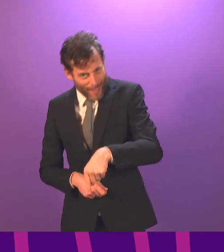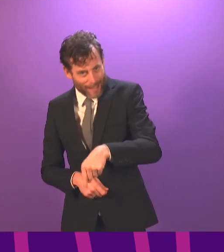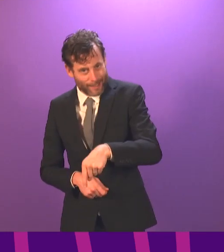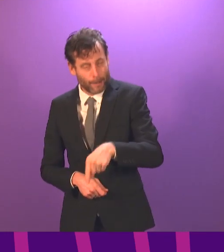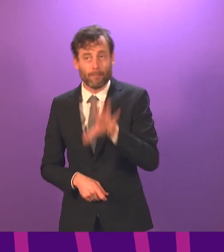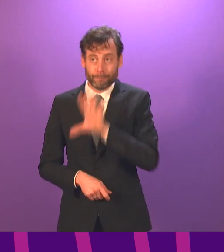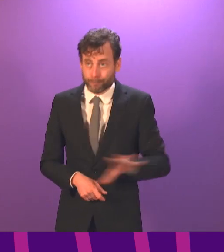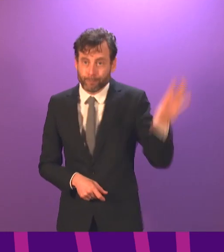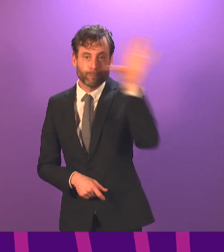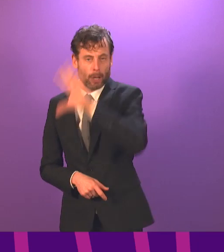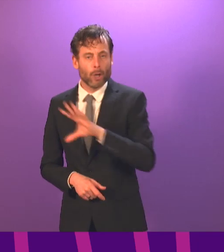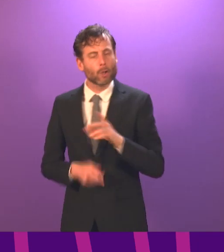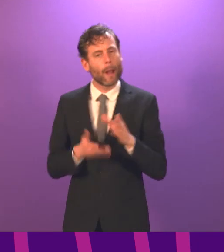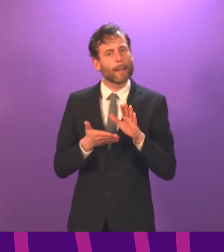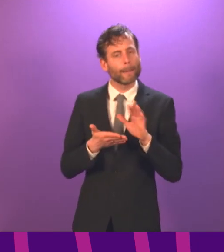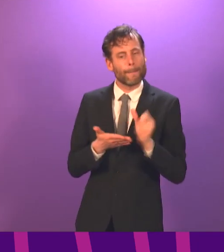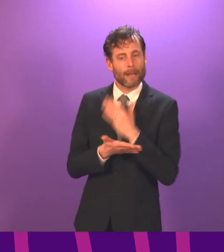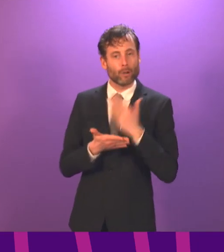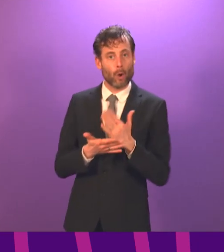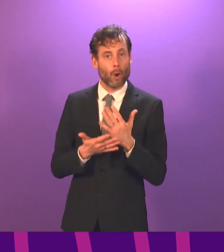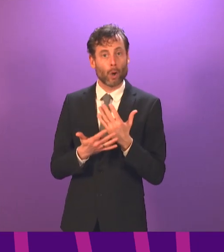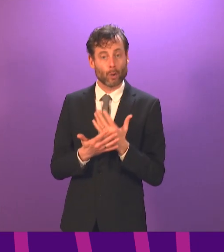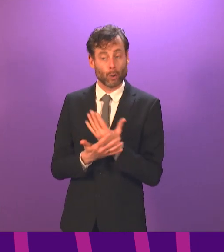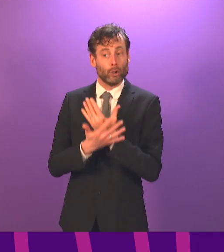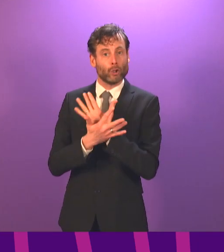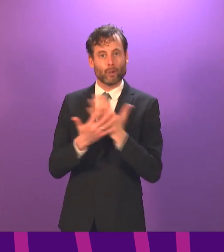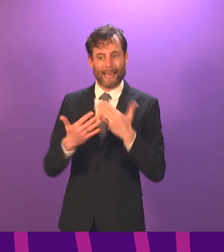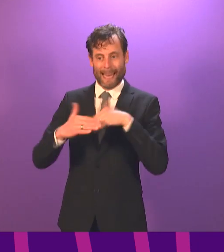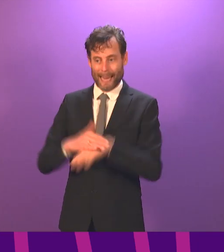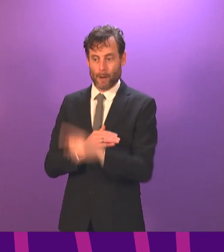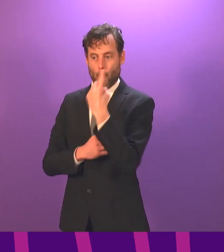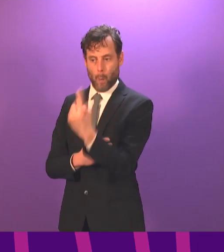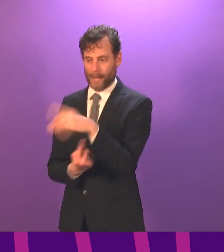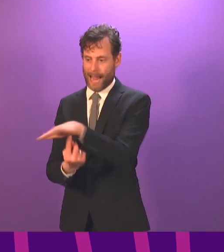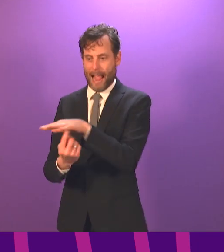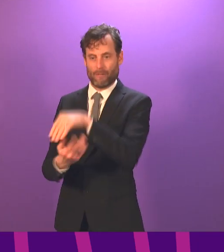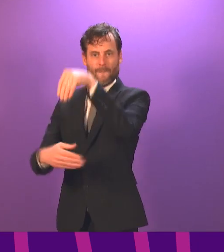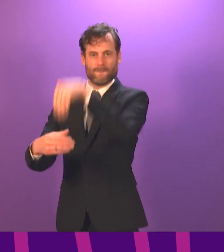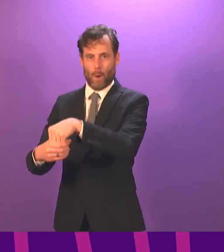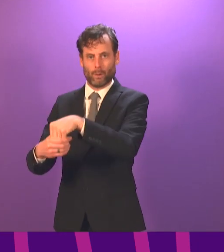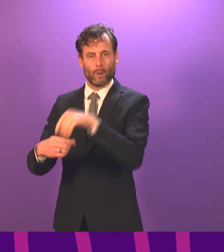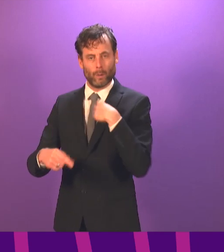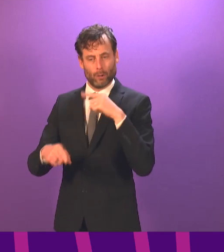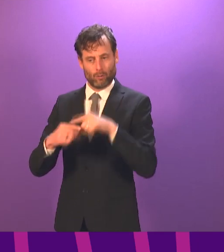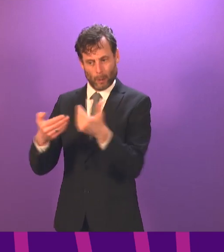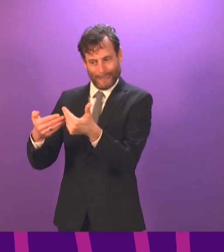in essence, the approach is about limiting the number of people who enter a particular part of a building to cast their votes. That is what we are predominantly talking about.